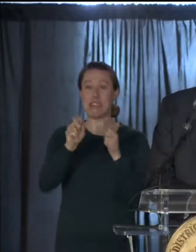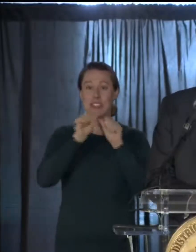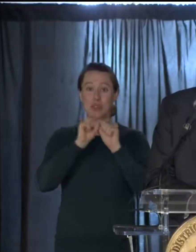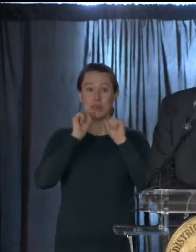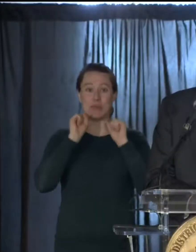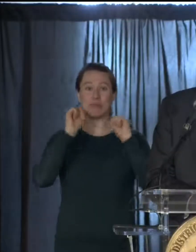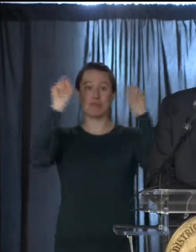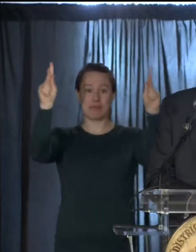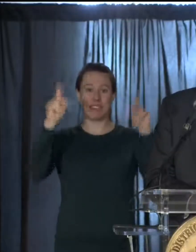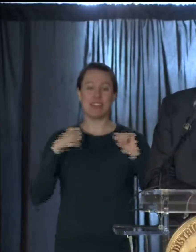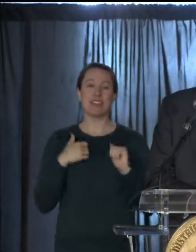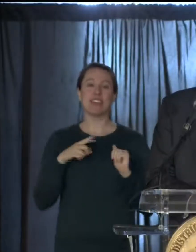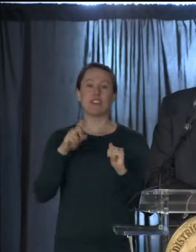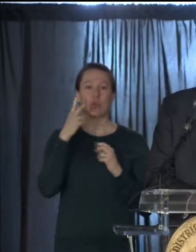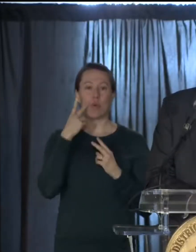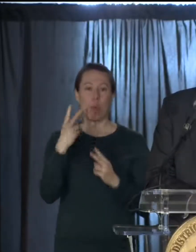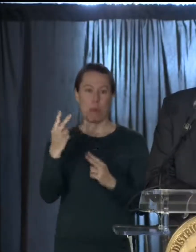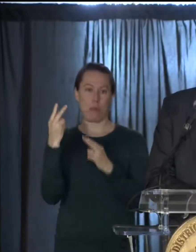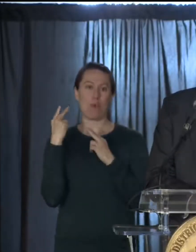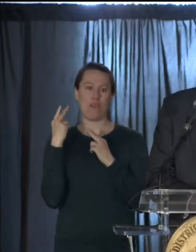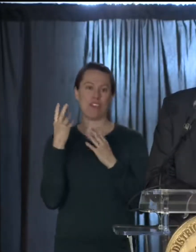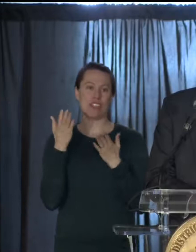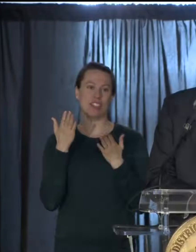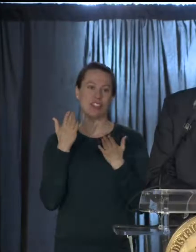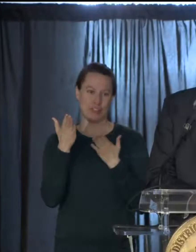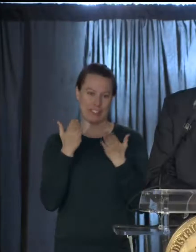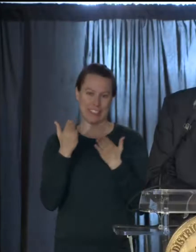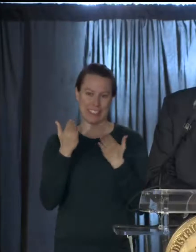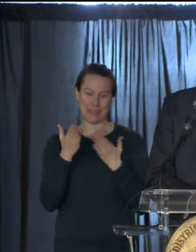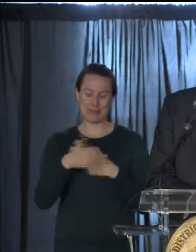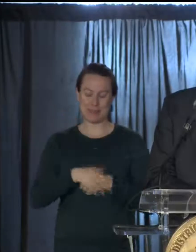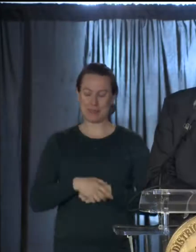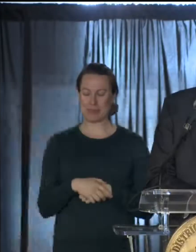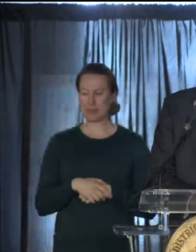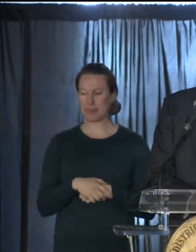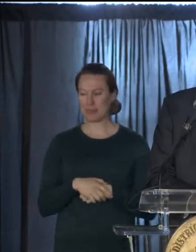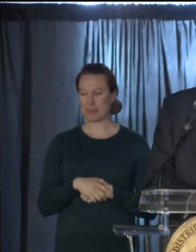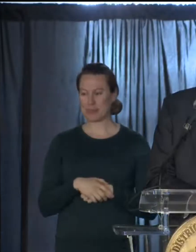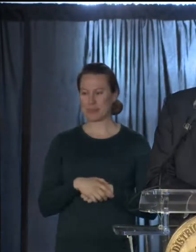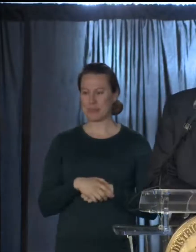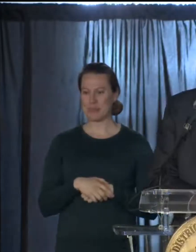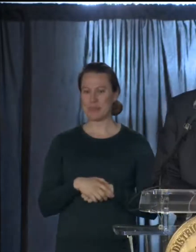MEMORIAL SERVICE. YESTERDAY, AS I WAS LEAVING THE